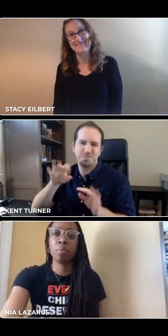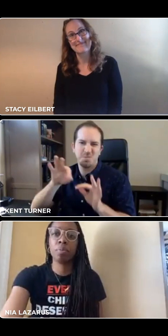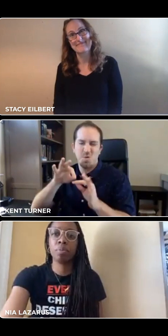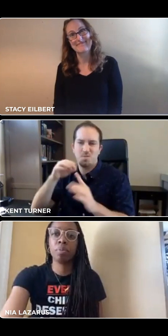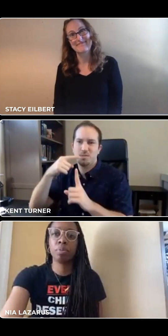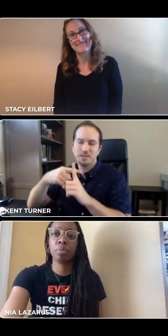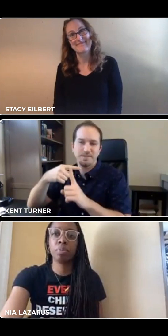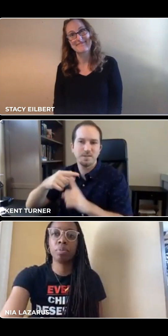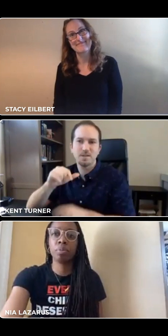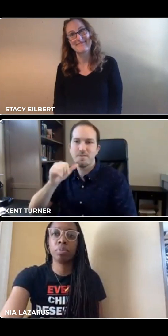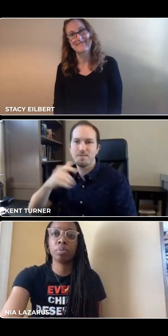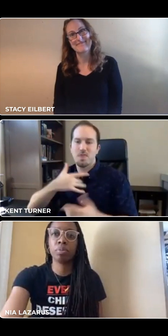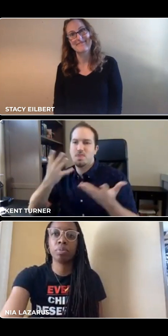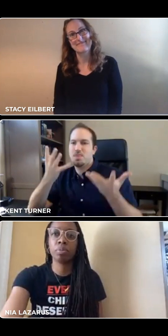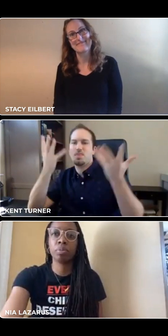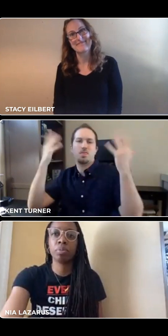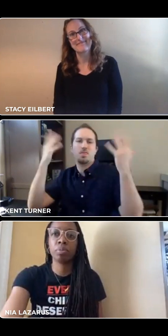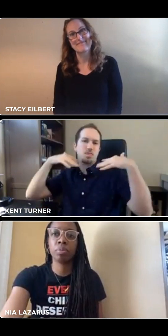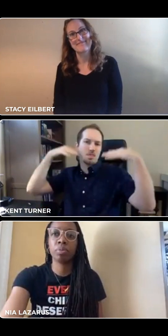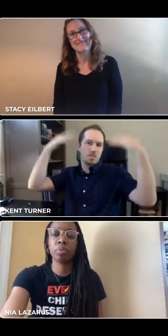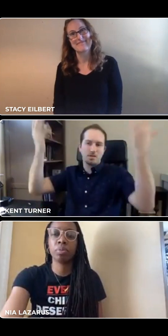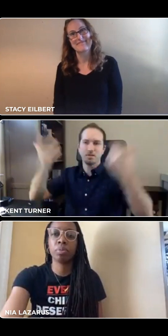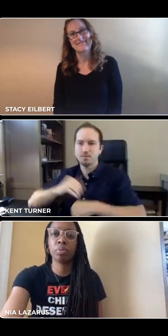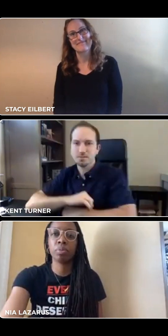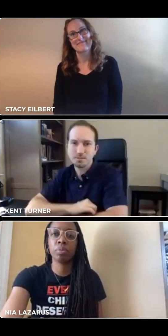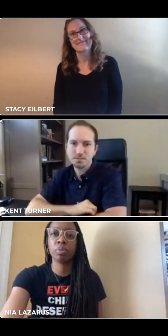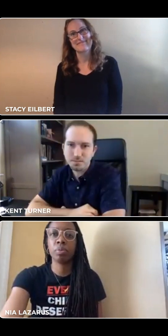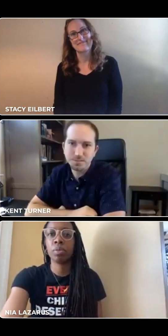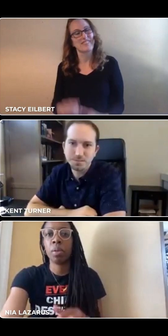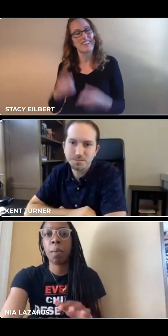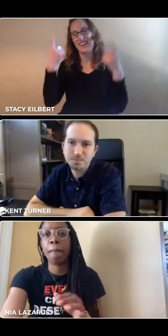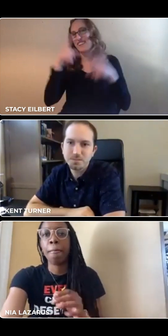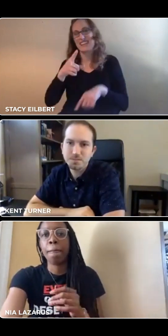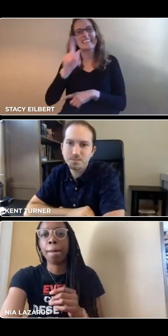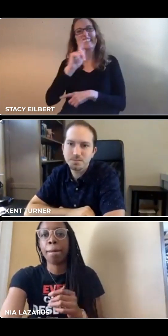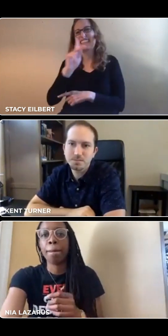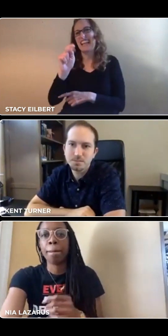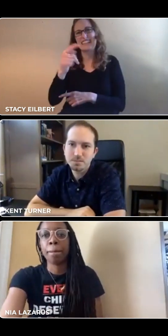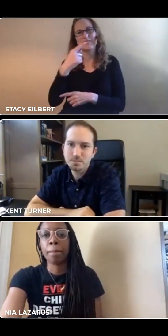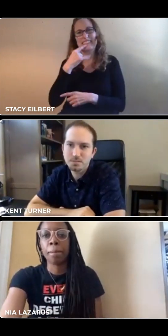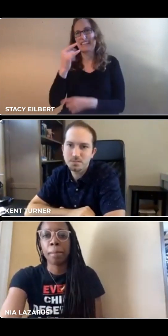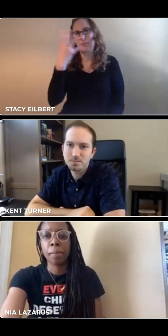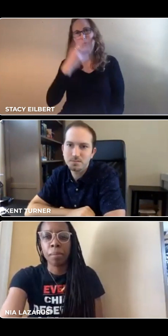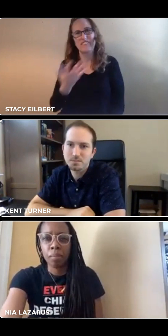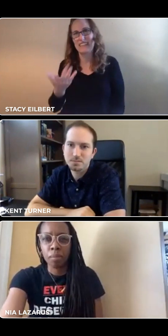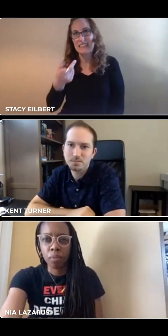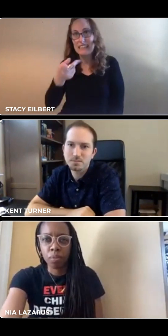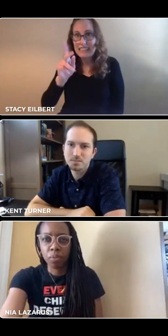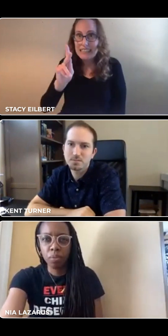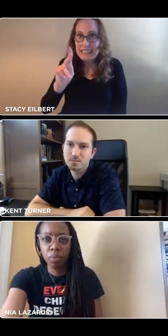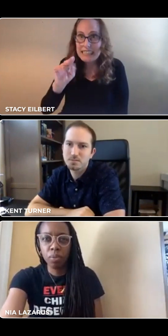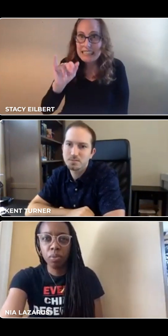can shift things. It's just important how you approach this. It's important not to be too overwhelmed with what's going on.